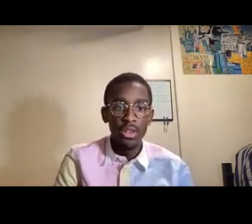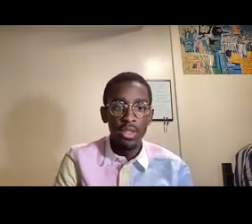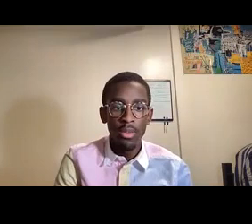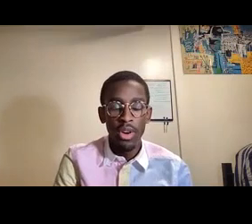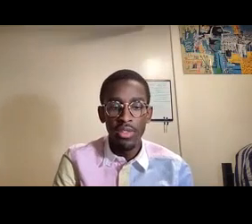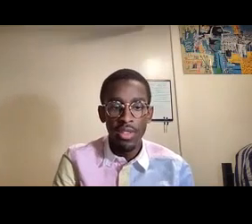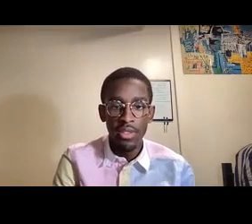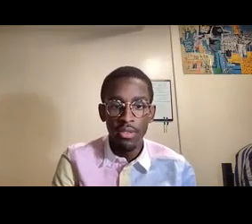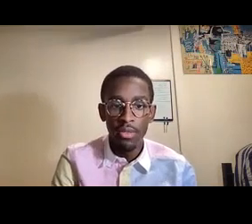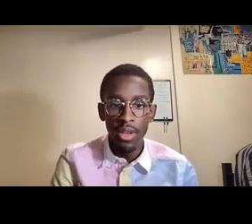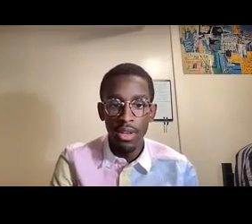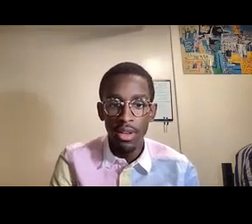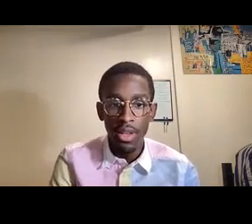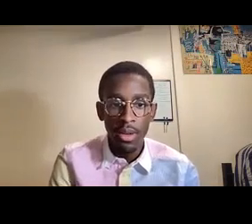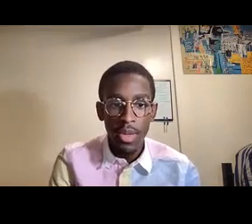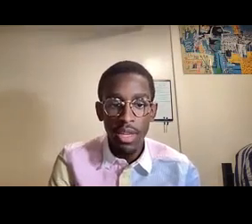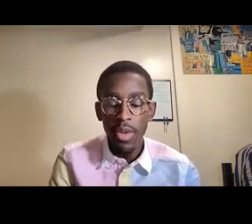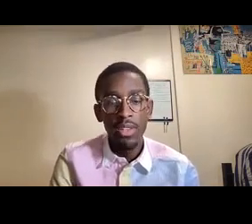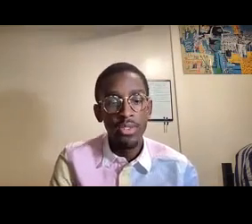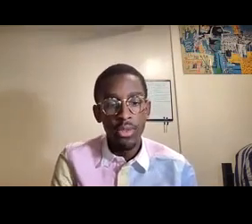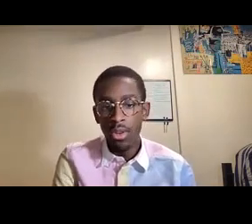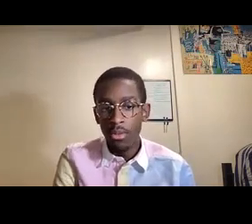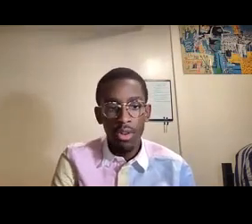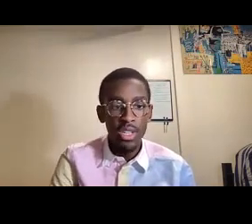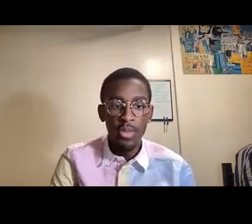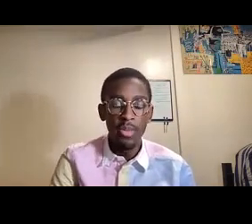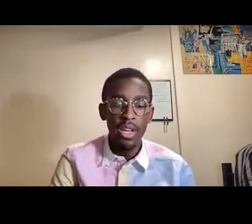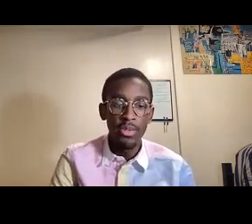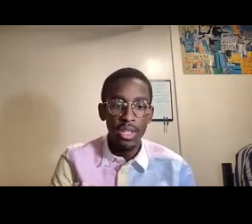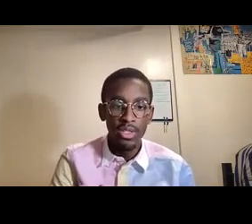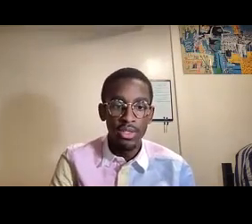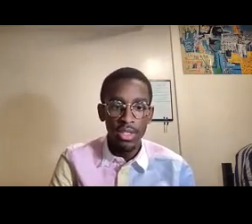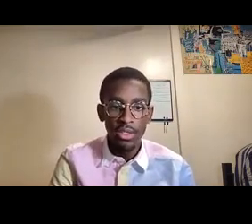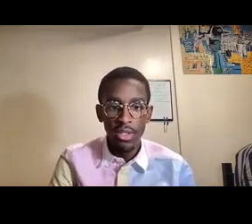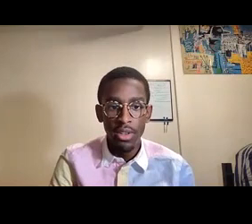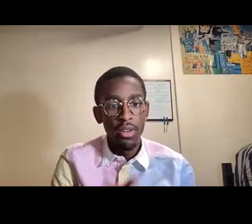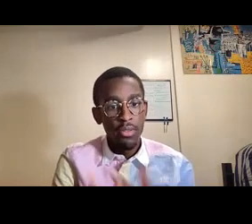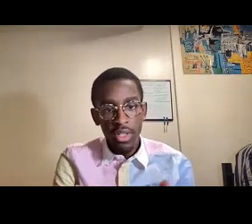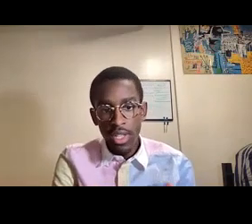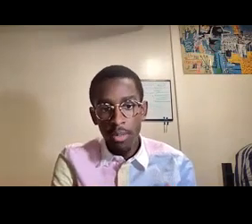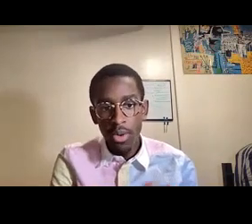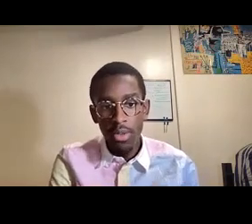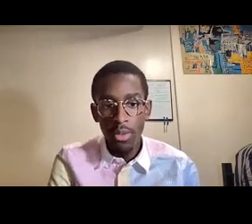in the process of being passed or have already been passed through legislation. For example,